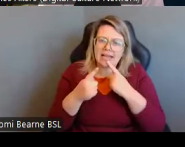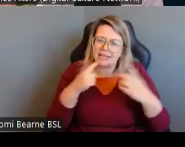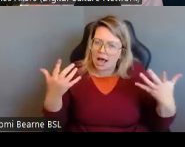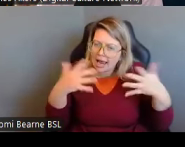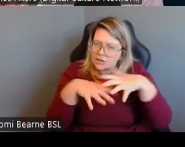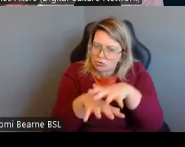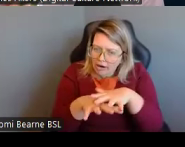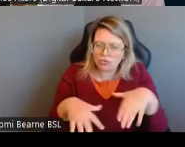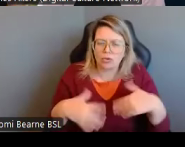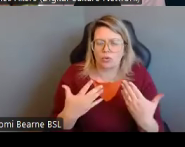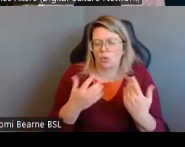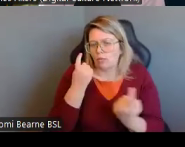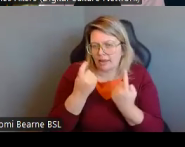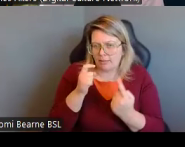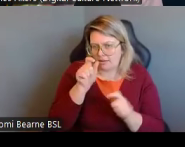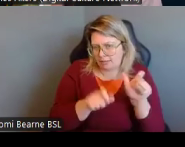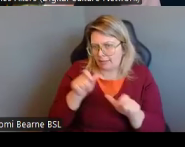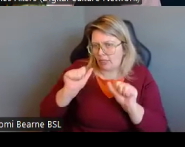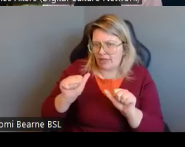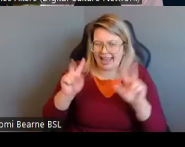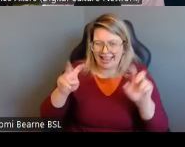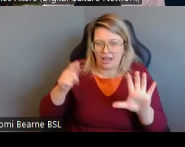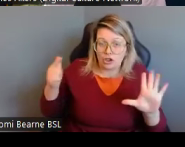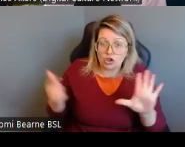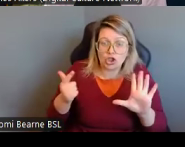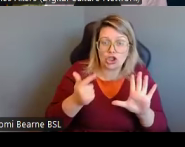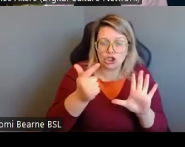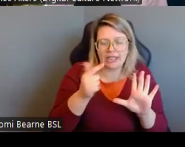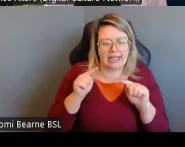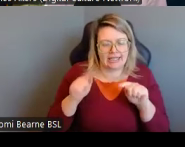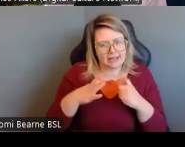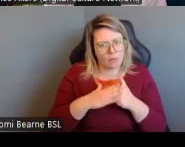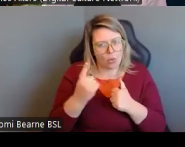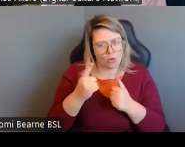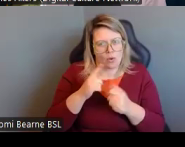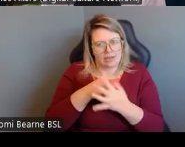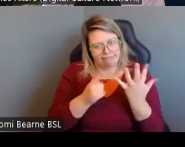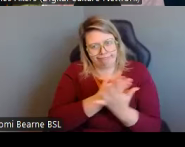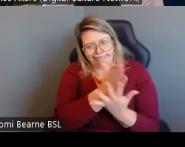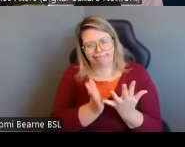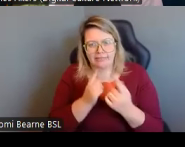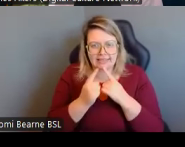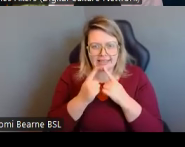go with you is so important, and we're going to look at that in a second. The other thing is that--